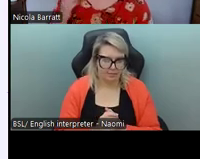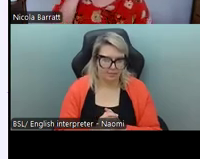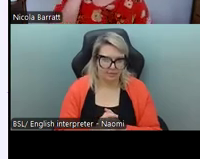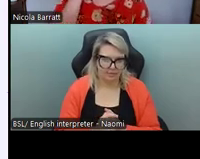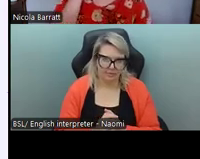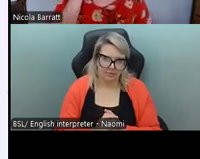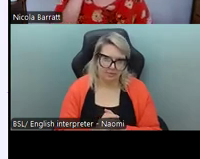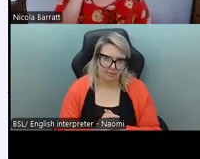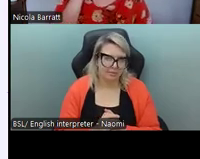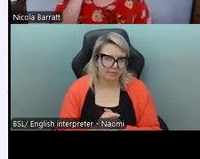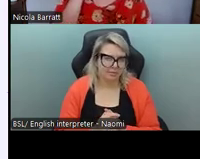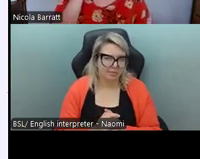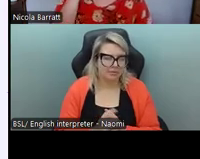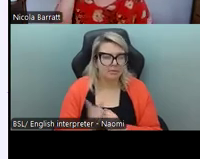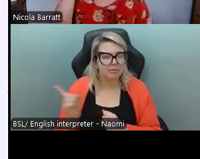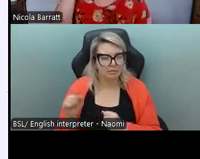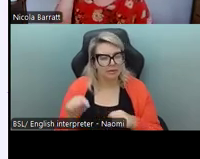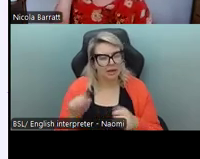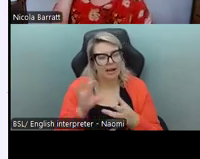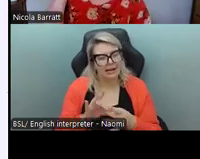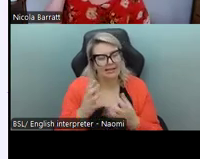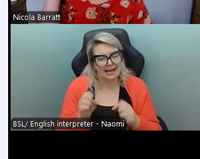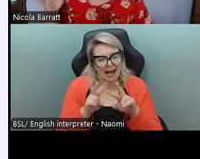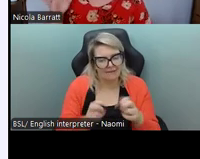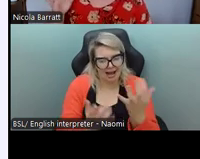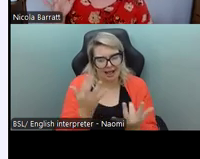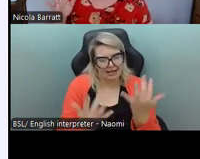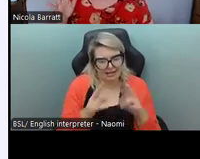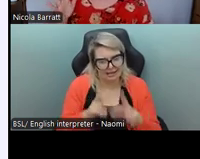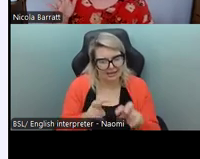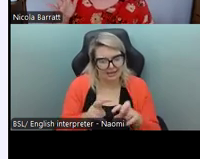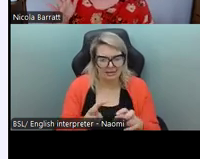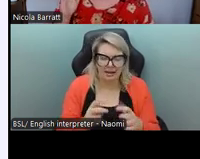You can find some analytics on here. You can't get tons, to be honest.